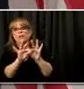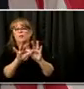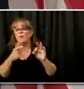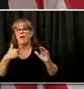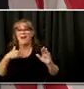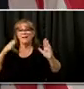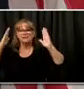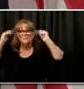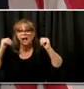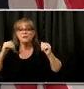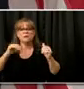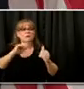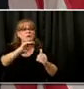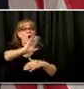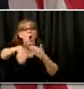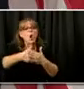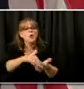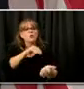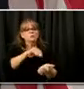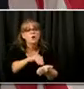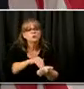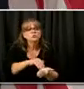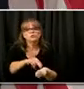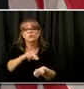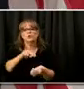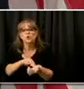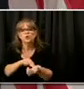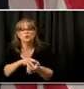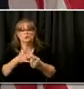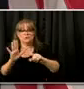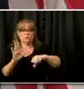of their responsibility to meet the needs of their patients. I hope that this helps